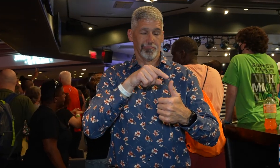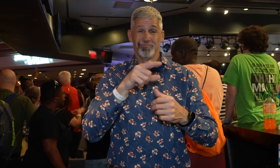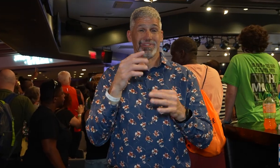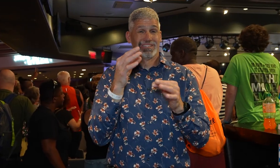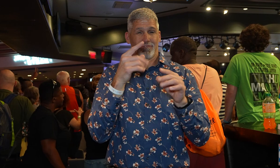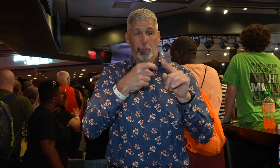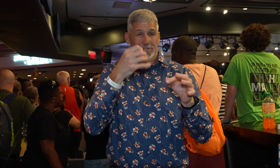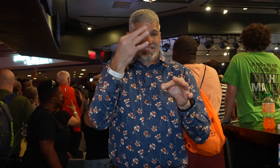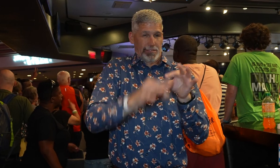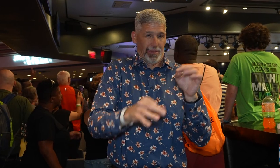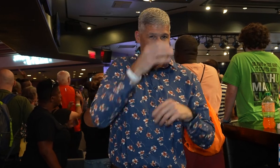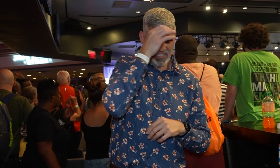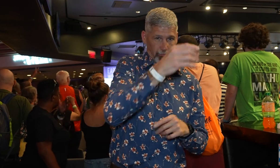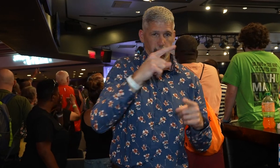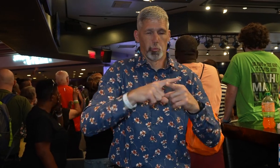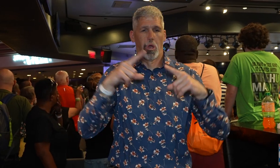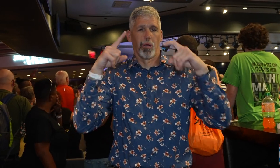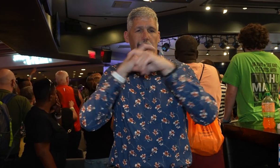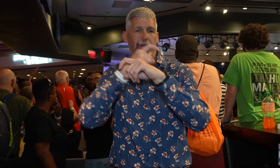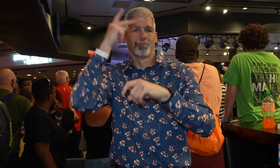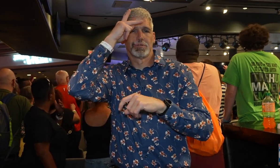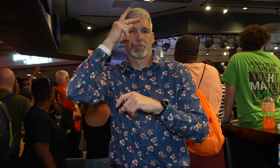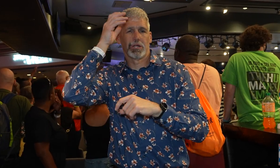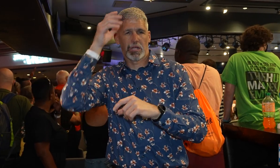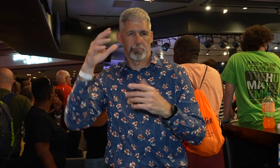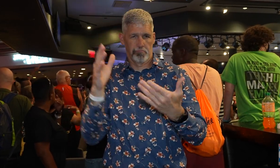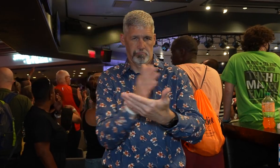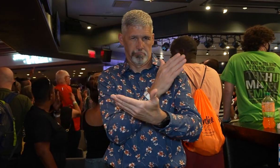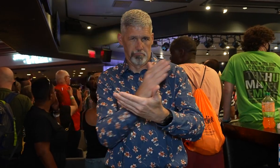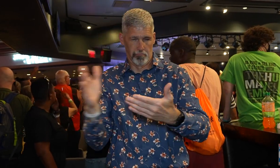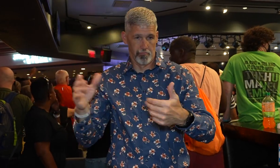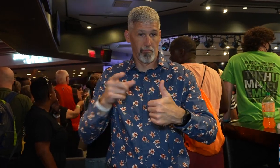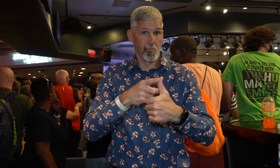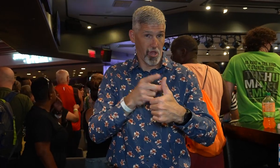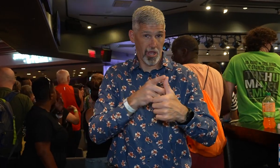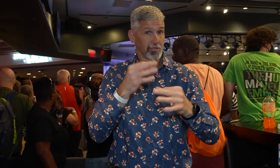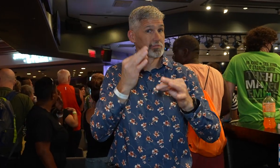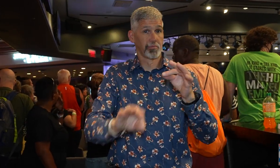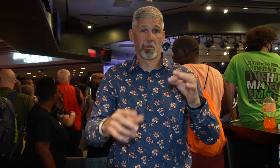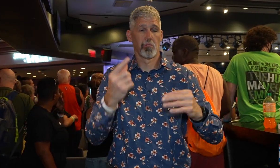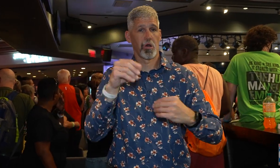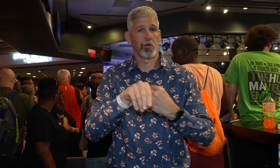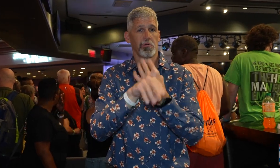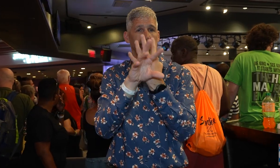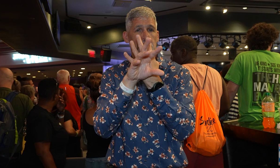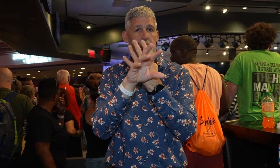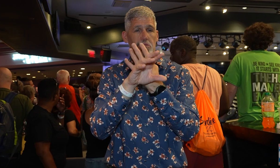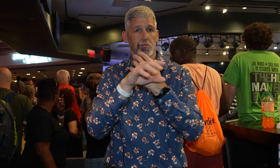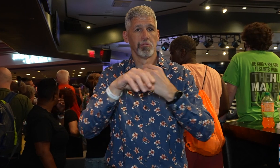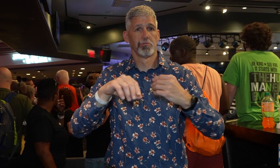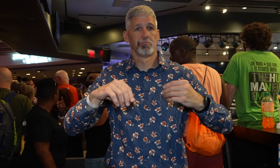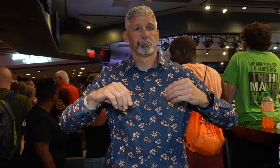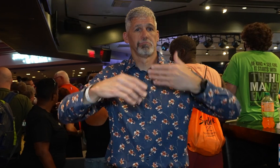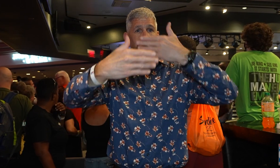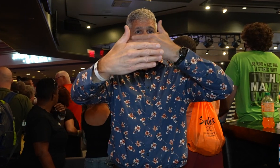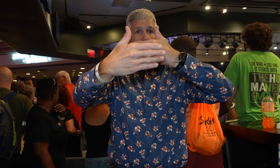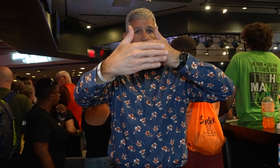from a simple concept to a complex philosophy. Starting with the simple is the VideoPhone.